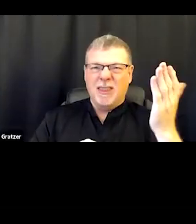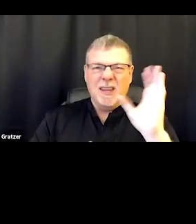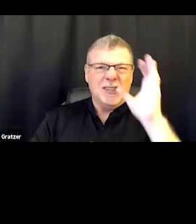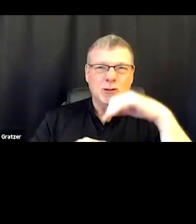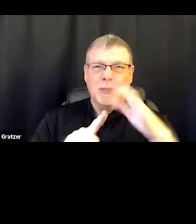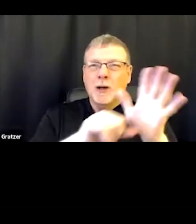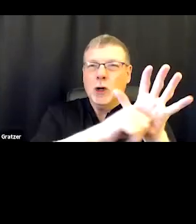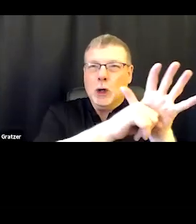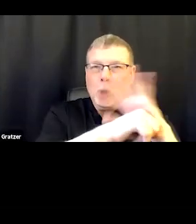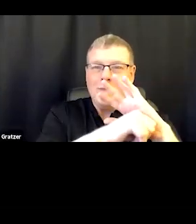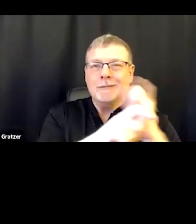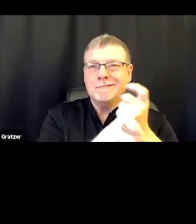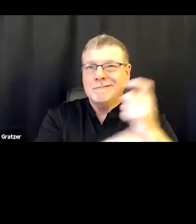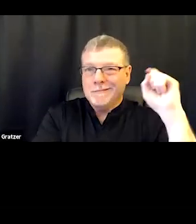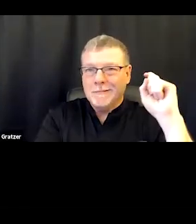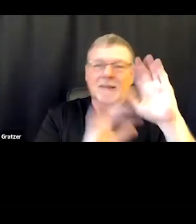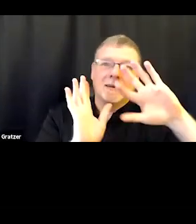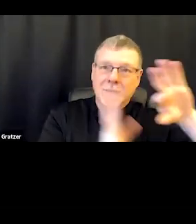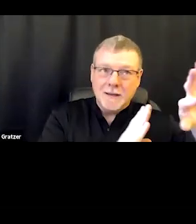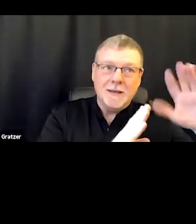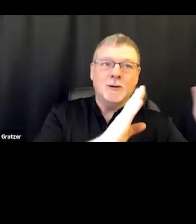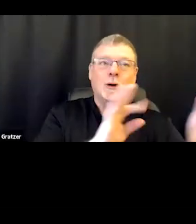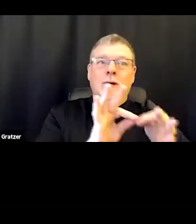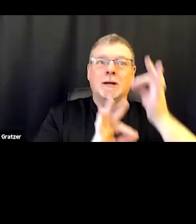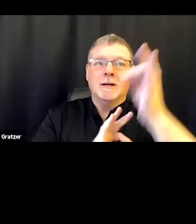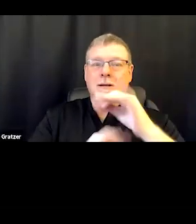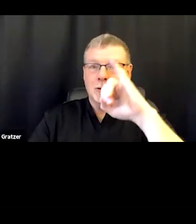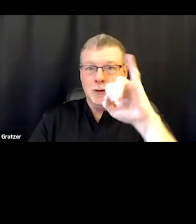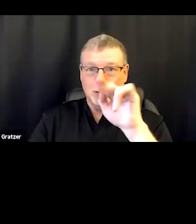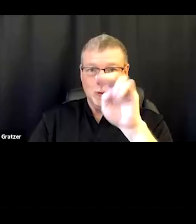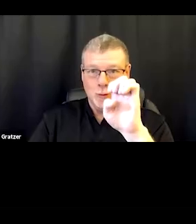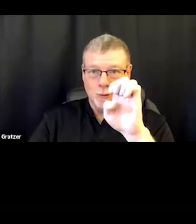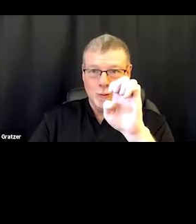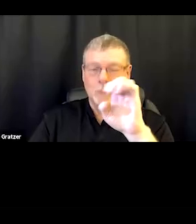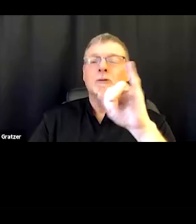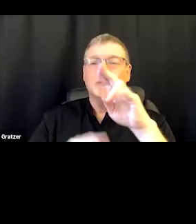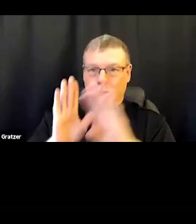and that kind of delayed, so in June is when we were able to launch the program.